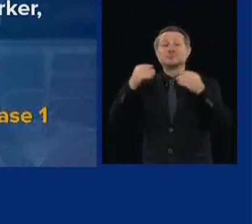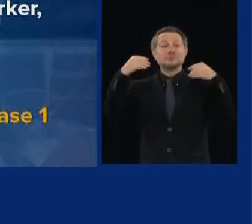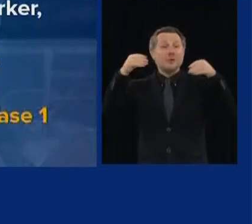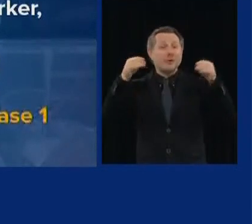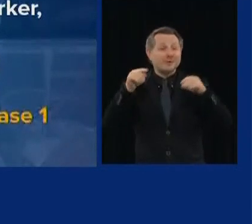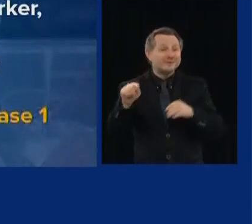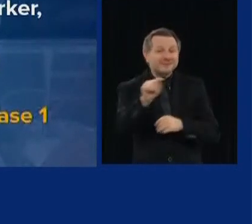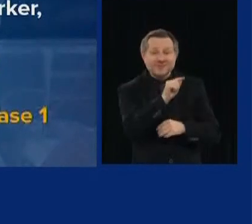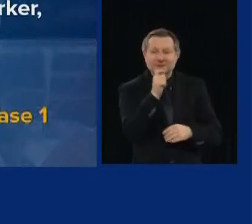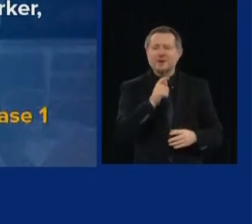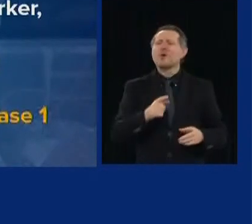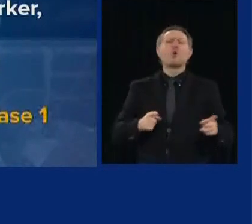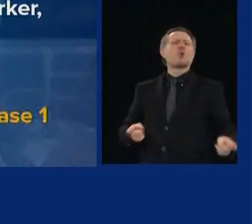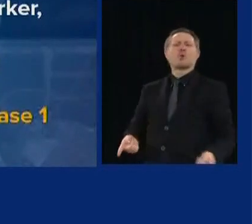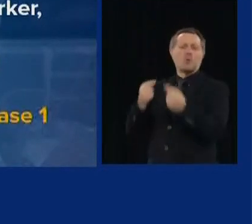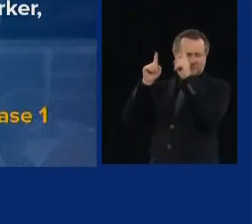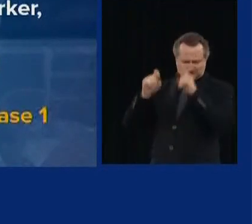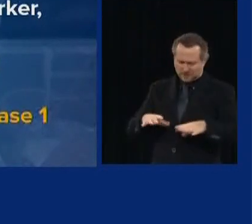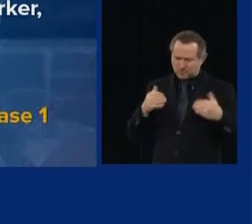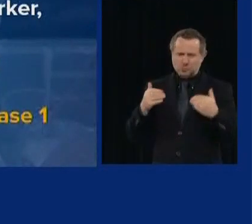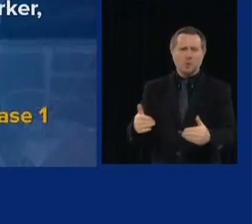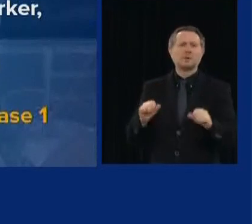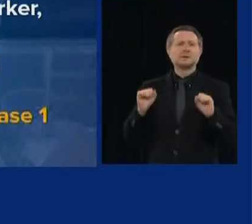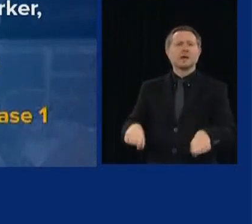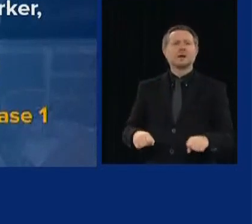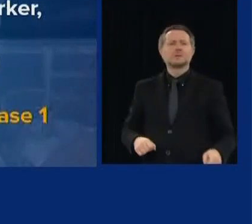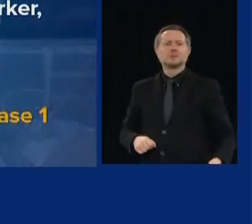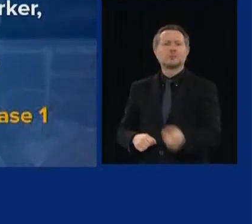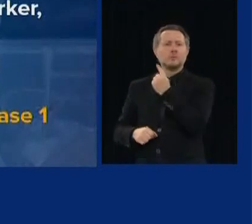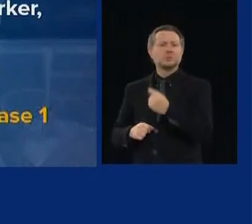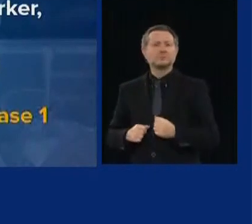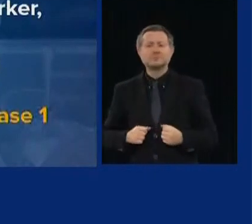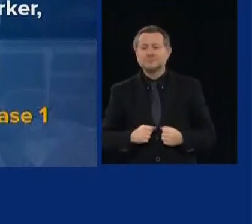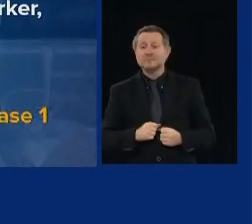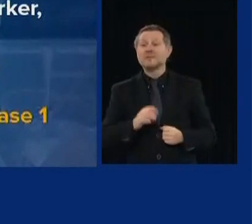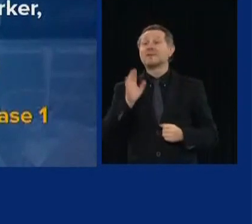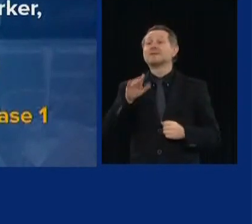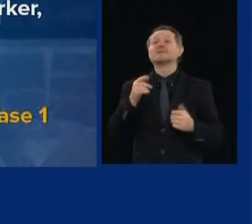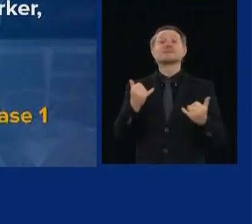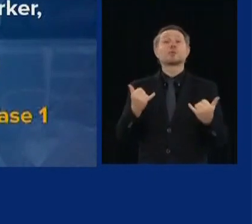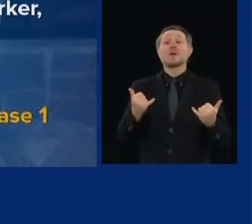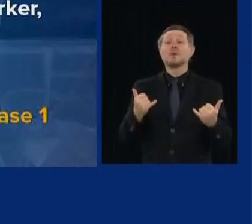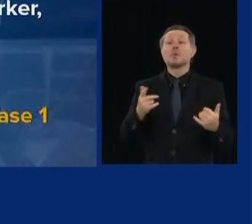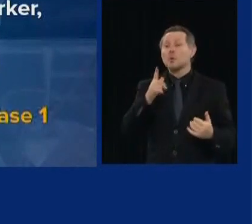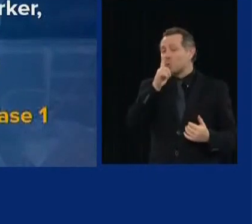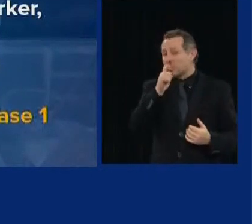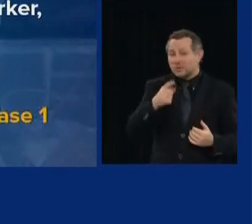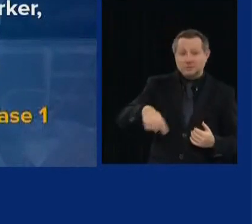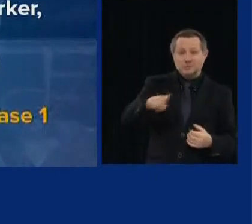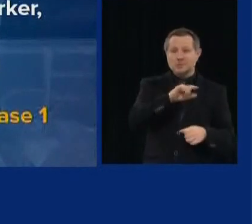INTERACTS WITH THE PUBLIC THROUGH DELIVERY PERSONNEL, A PERSON WORKING IN A RETAIL